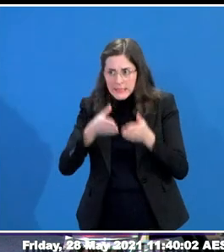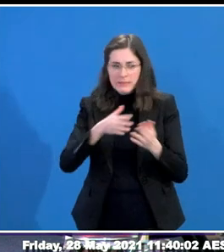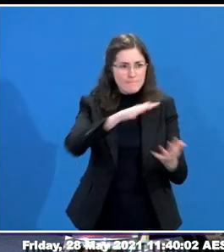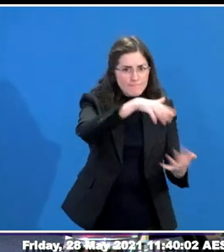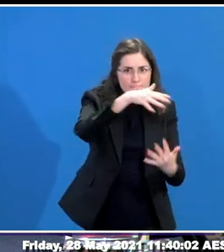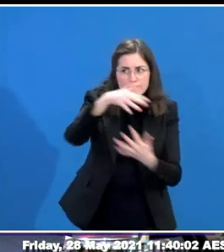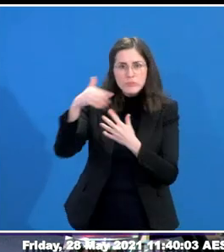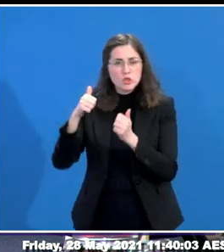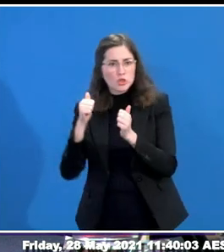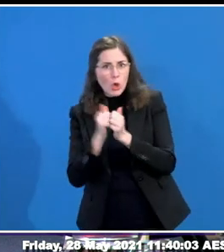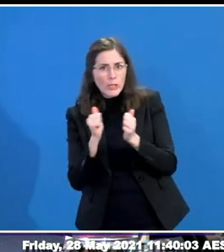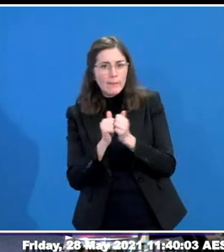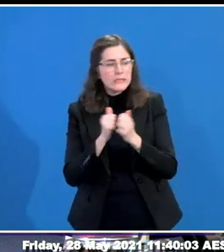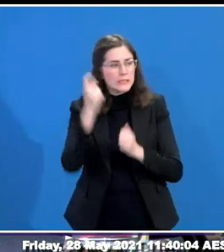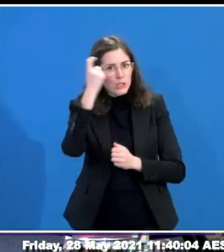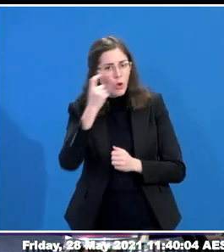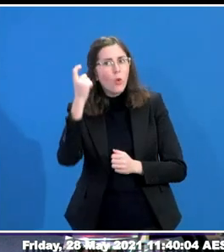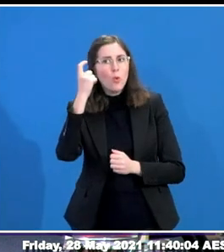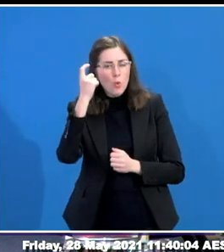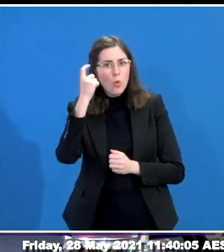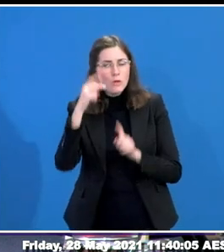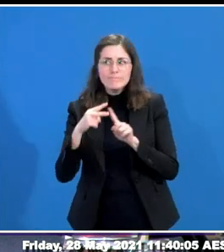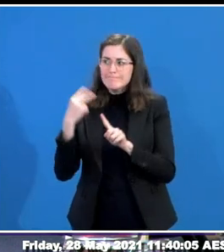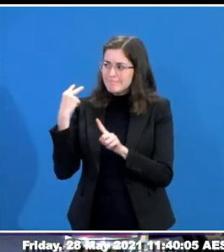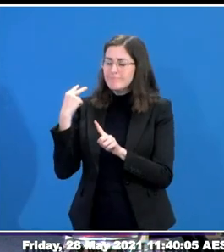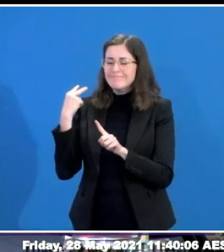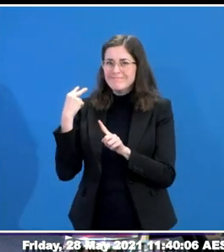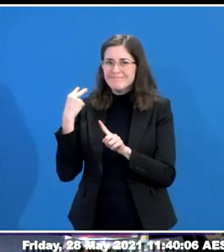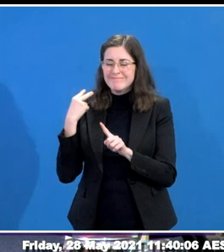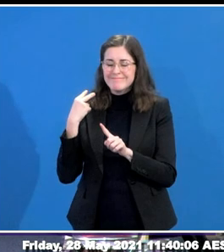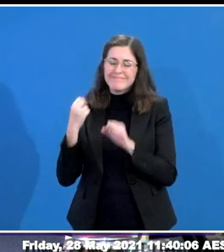which, as you said previously, I had deeply thought about, but I think that